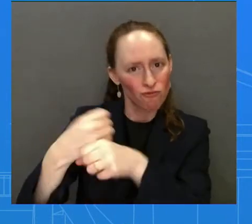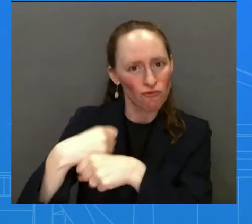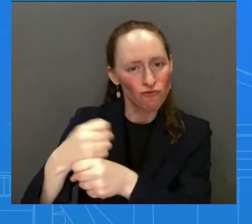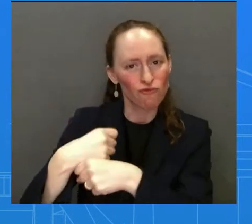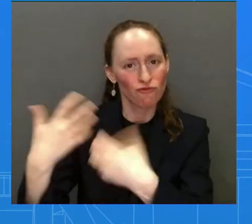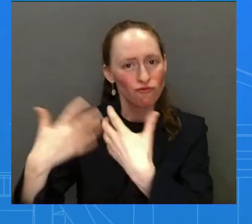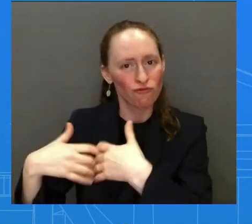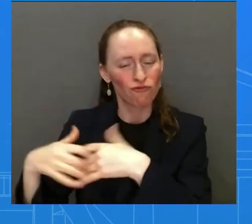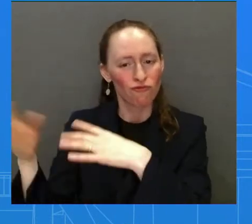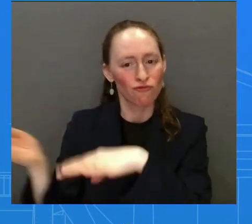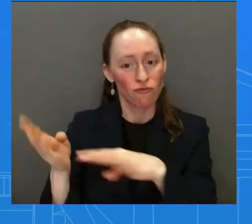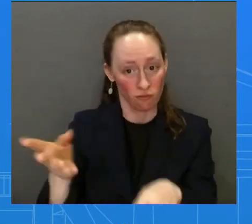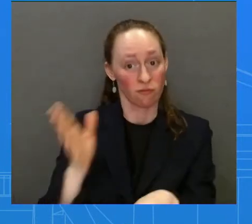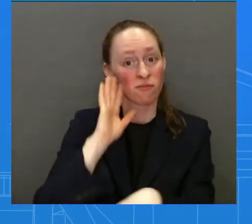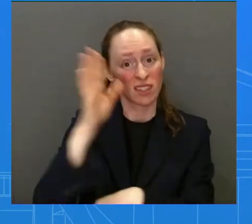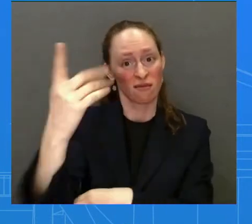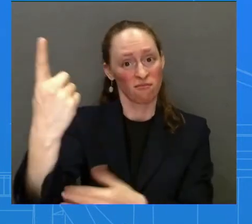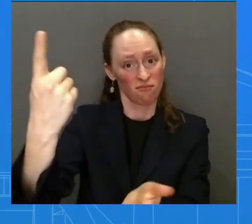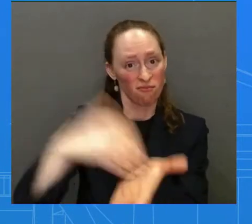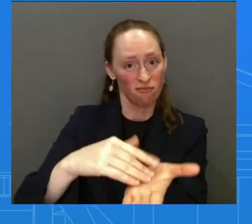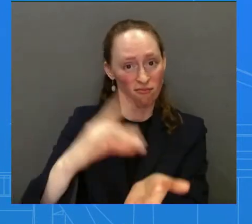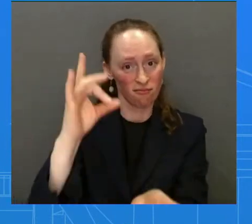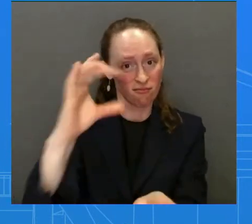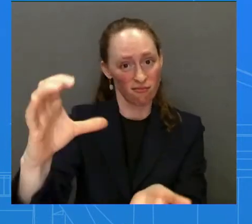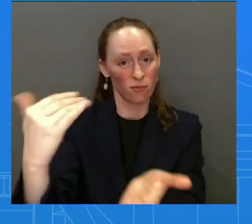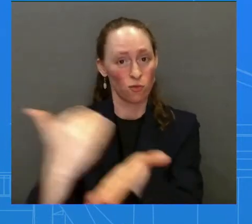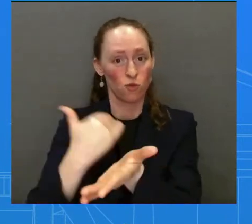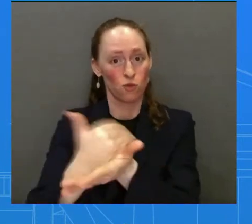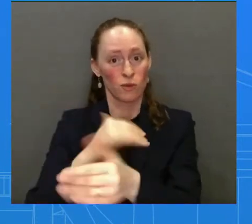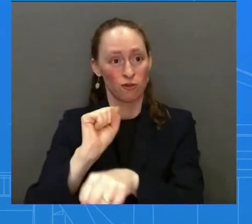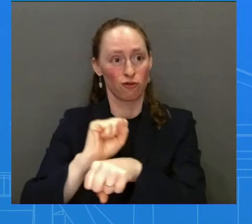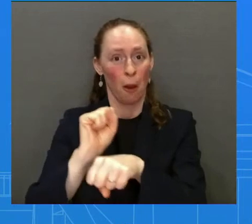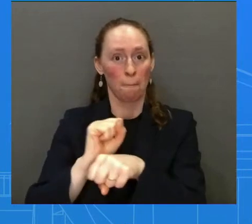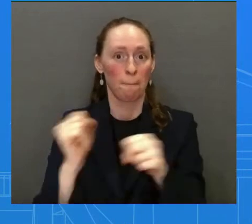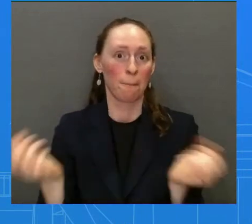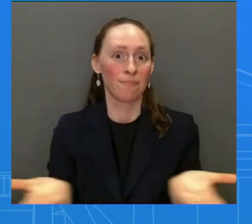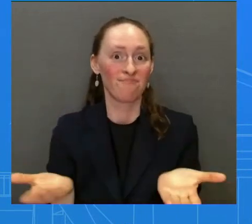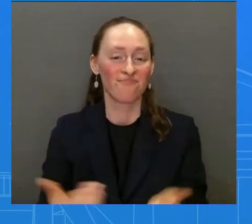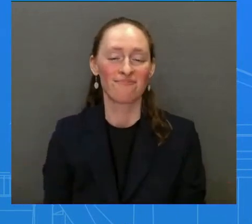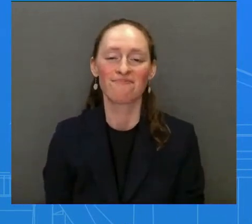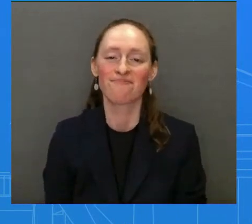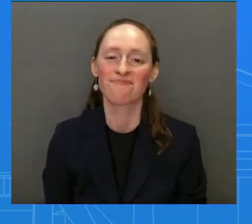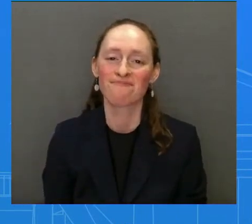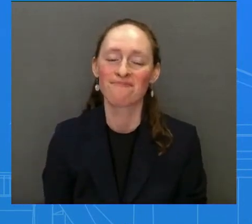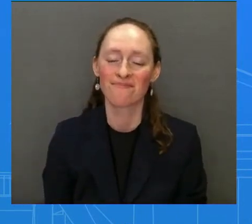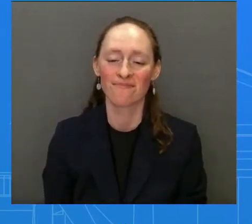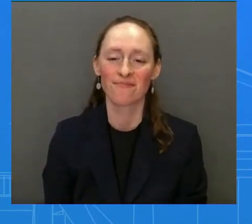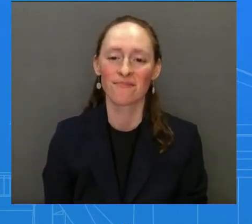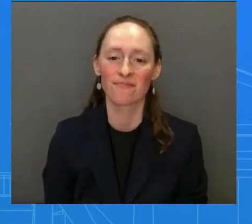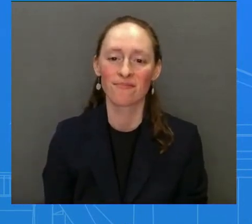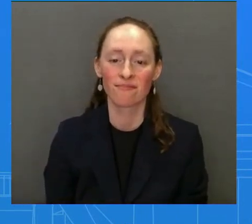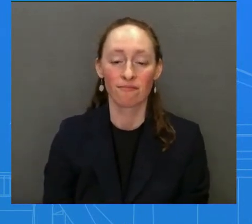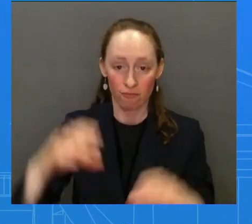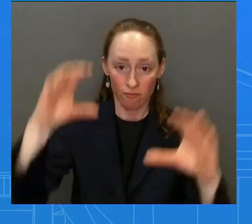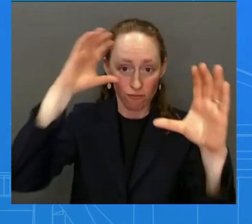Over the next three weeks of this tour, the President, Vice President, First Lady, Second Gentleman, and members of the Cabinet will fan out over